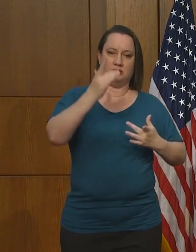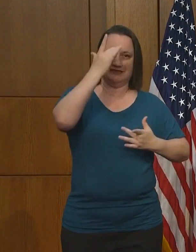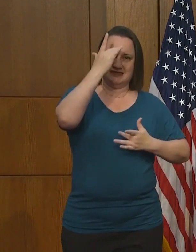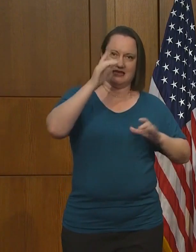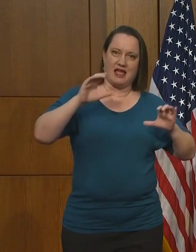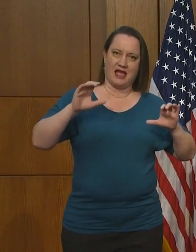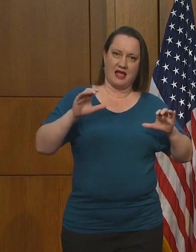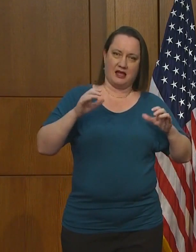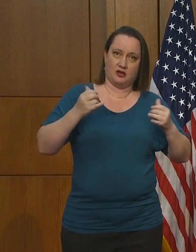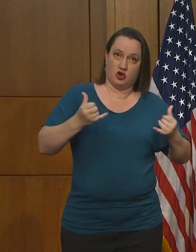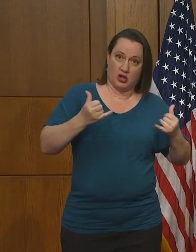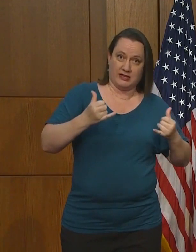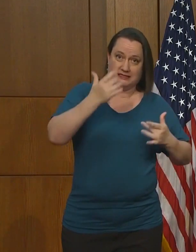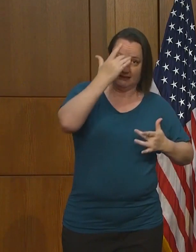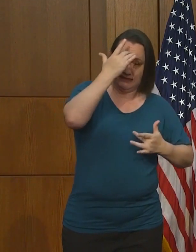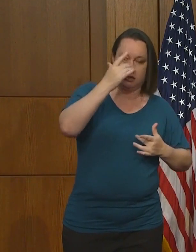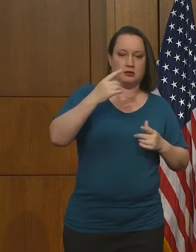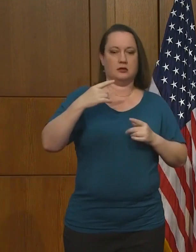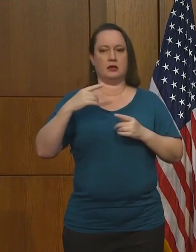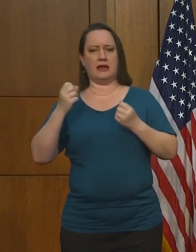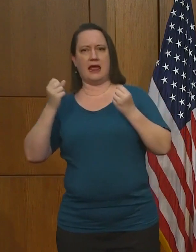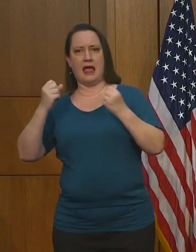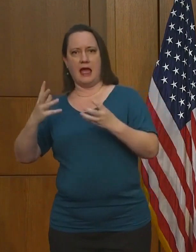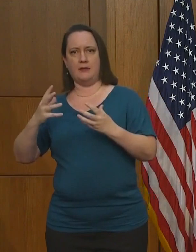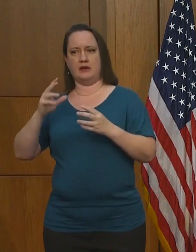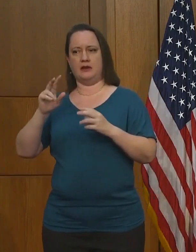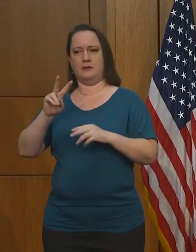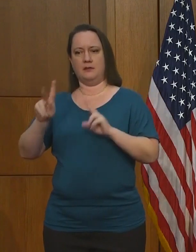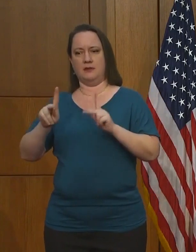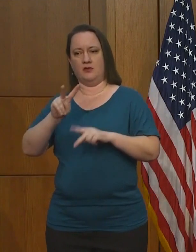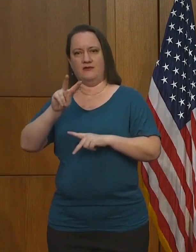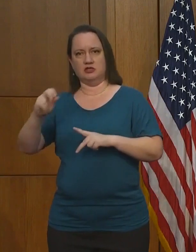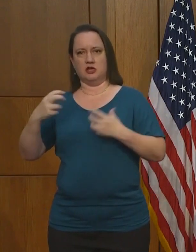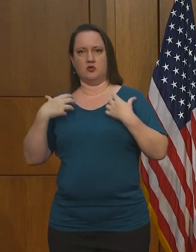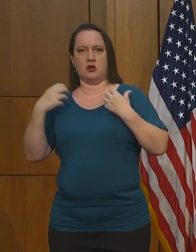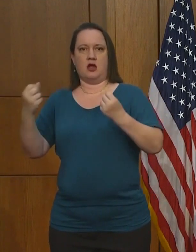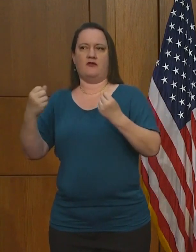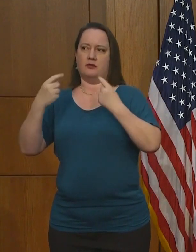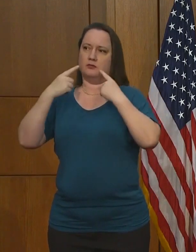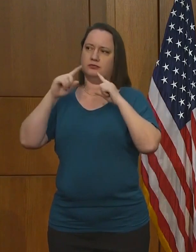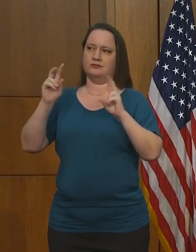CASES AND ALSO GOOD TO REPORT. THE NUMBER VIRGINIANS WHO